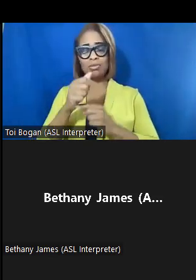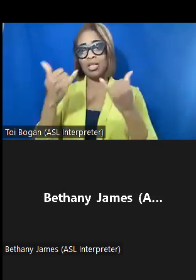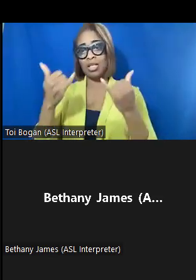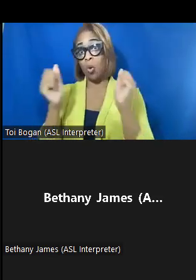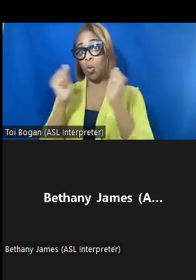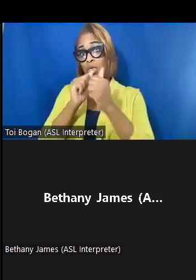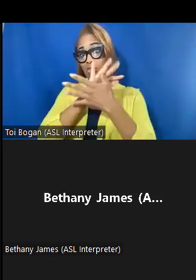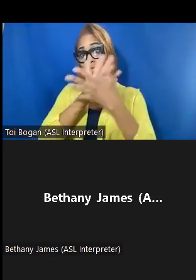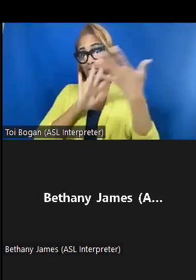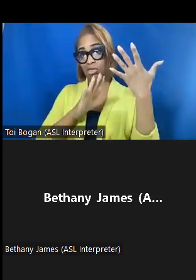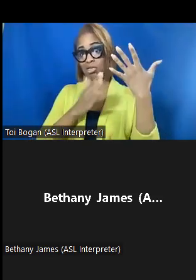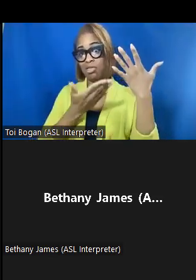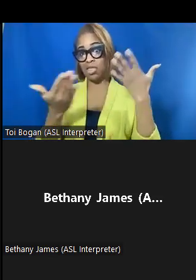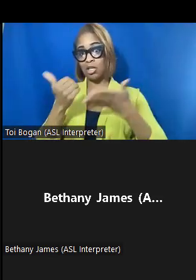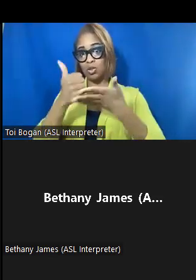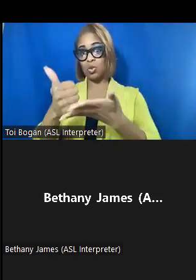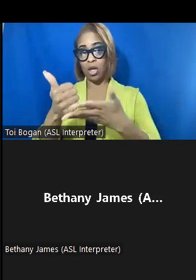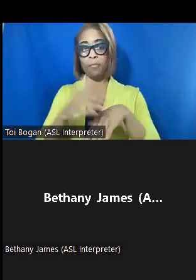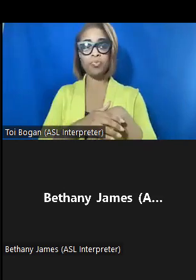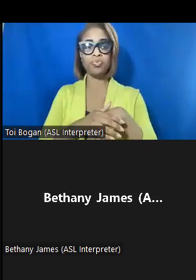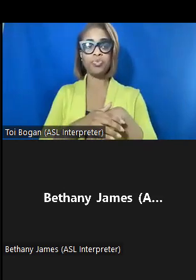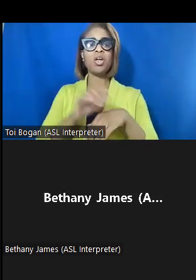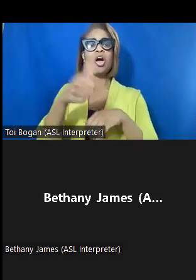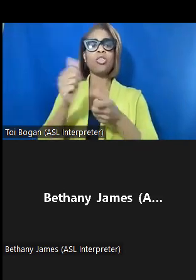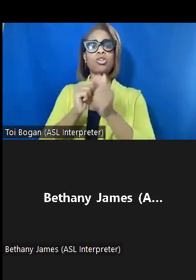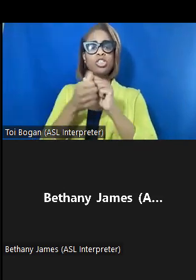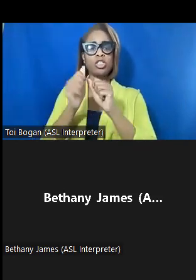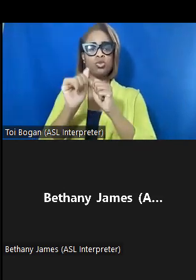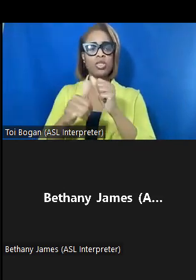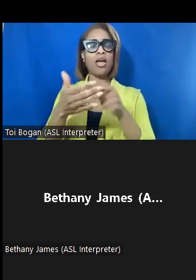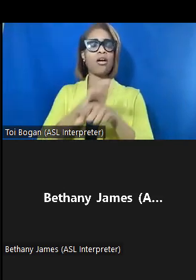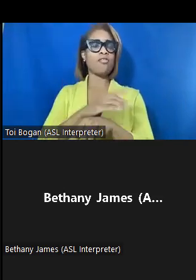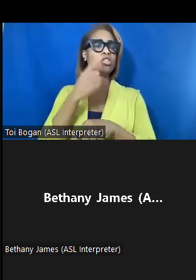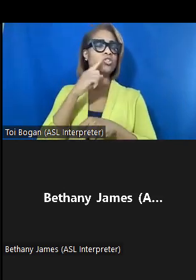Another thing that changed in those 2008 amendments were coverage for episodic impairments.